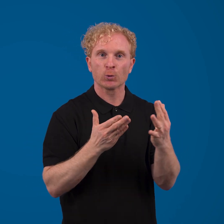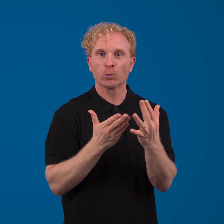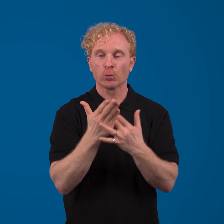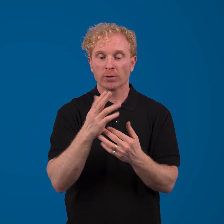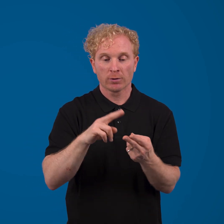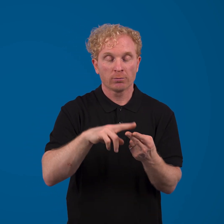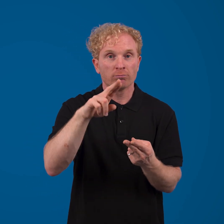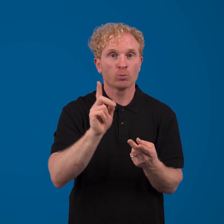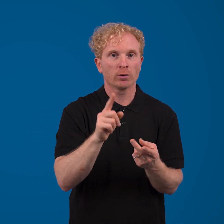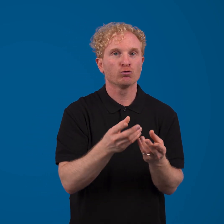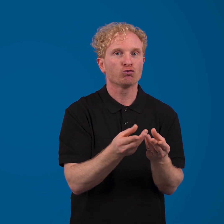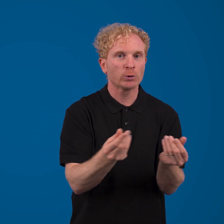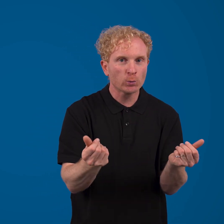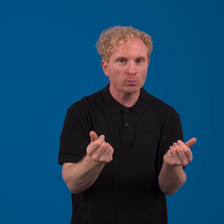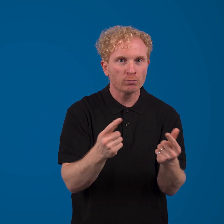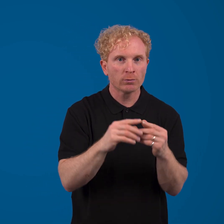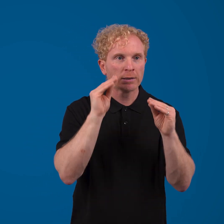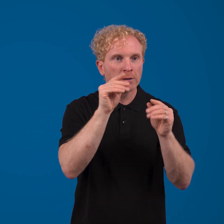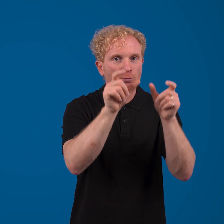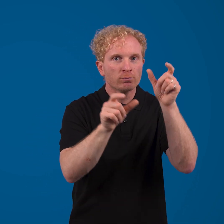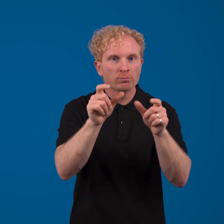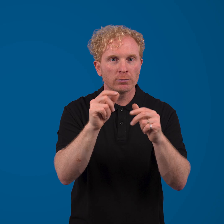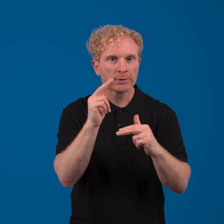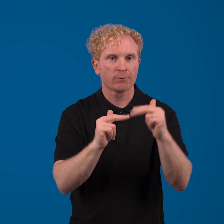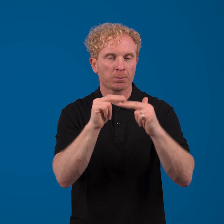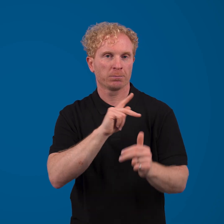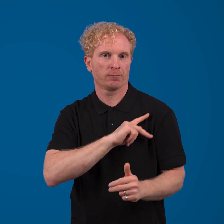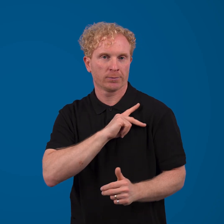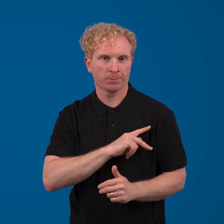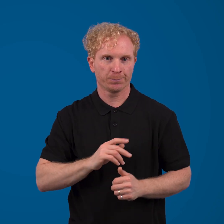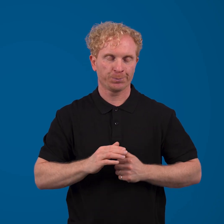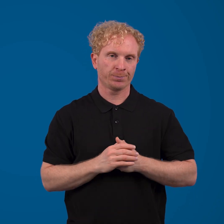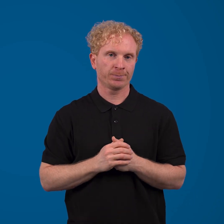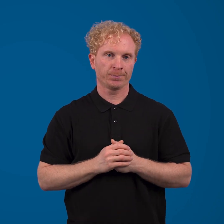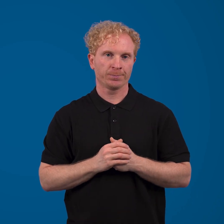through increased resourcing and educator professional development.